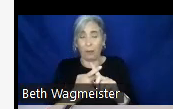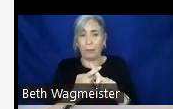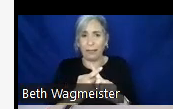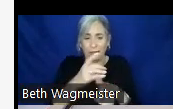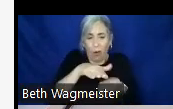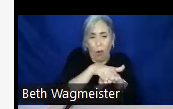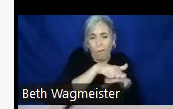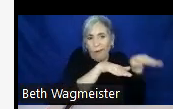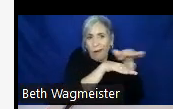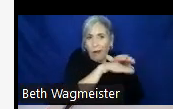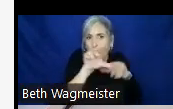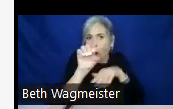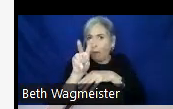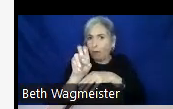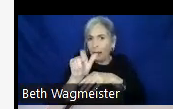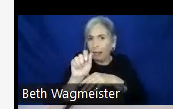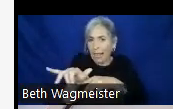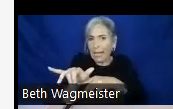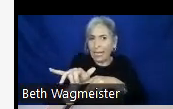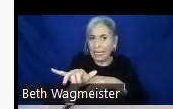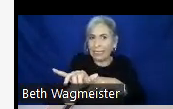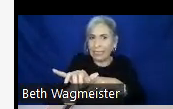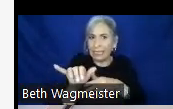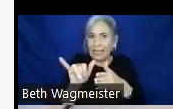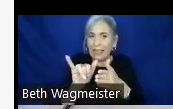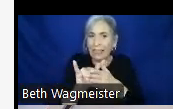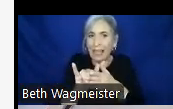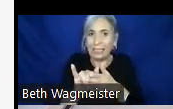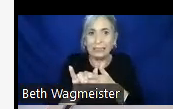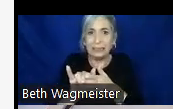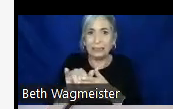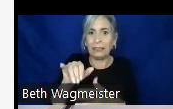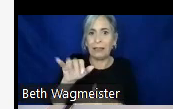I encourage you if you come across them go to overlayfactsheet.com, which is a website